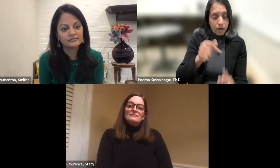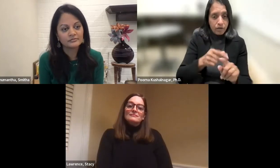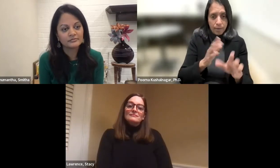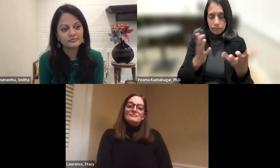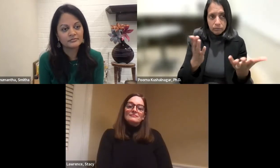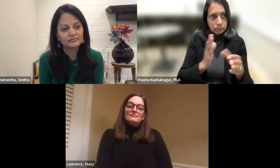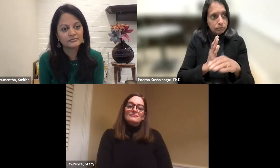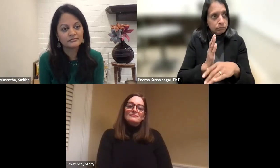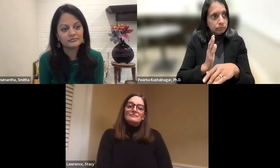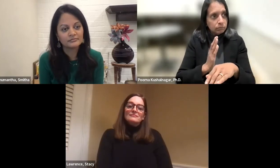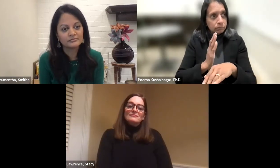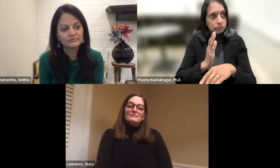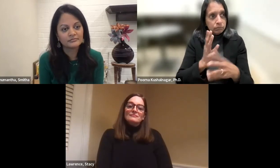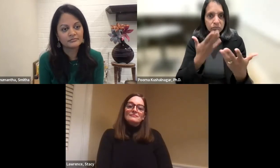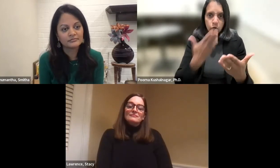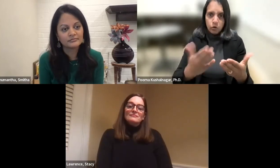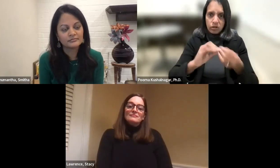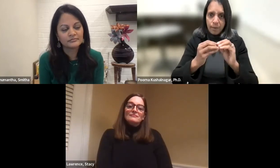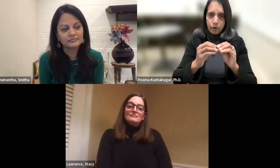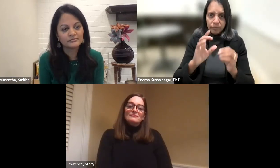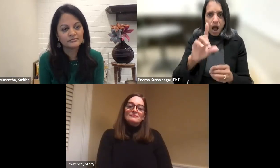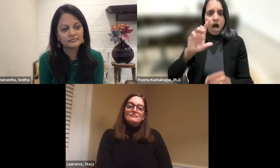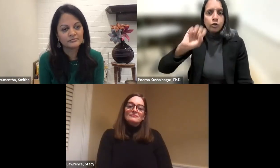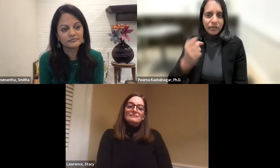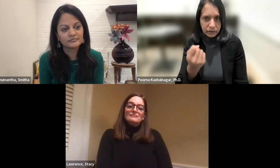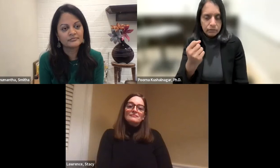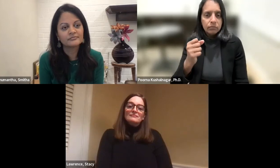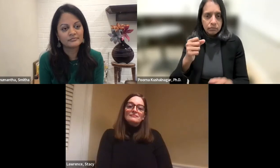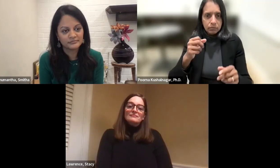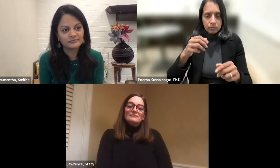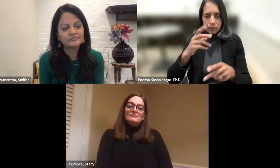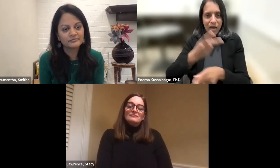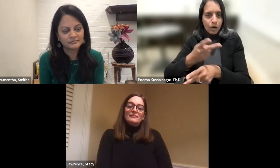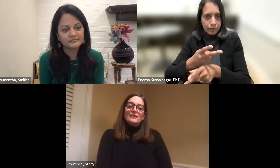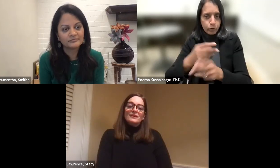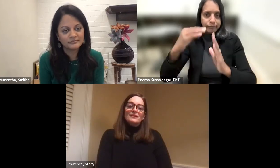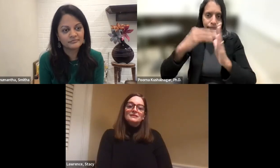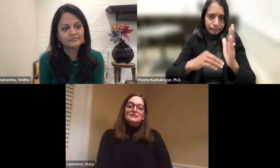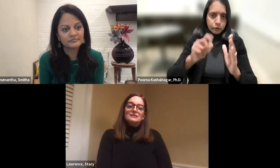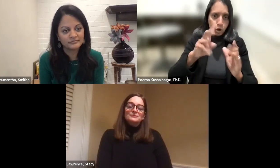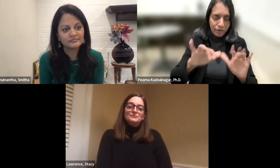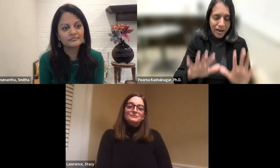and at the same time, we were collecting data from really a good number, several hundred caregivers,